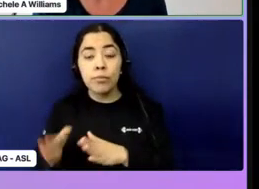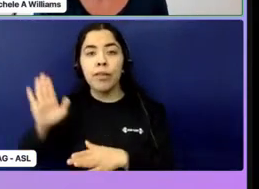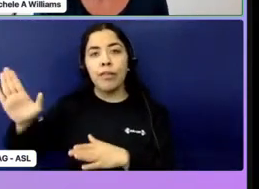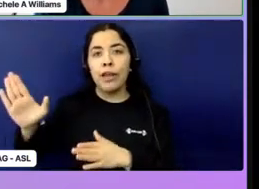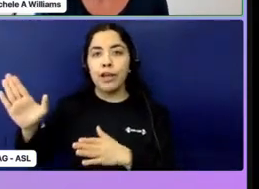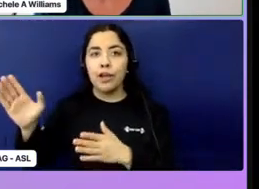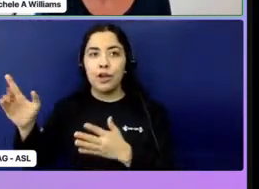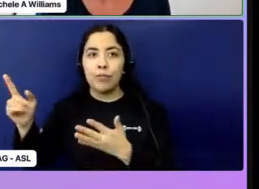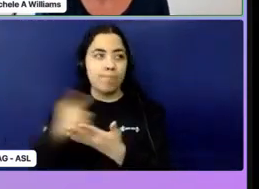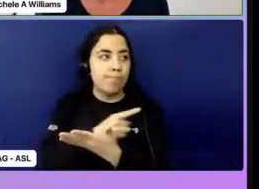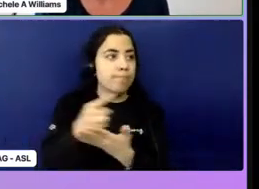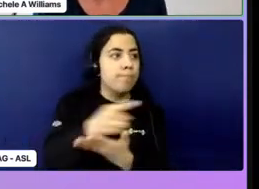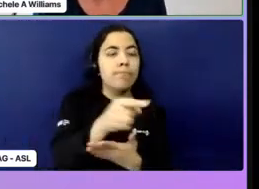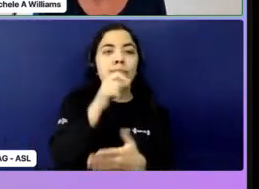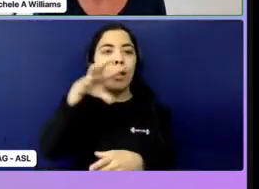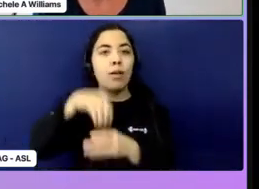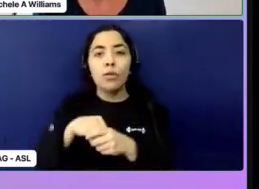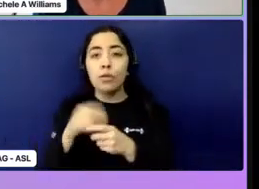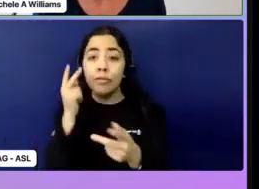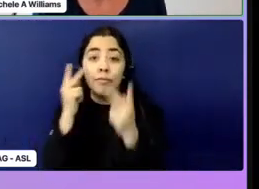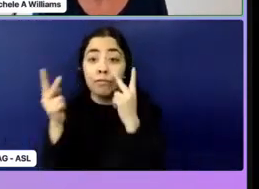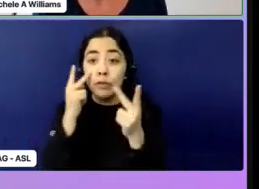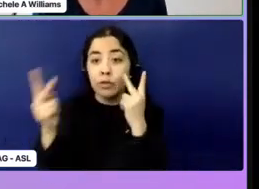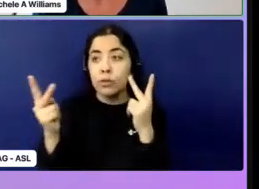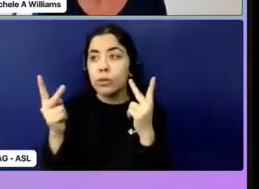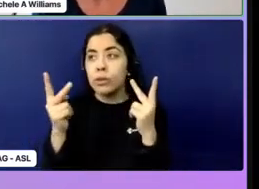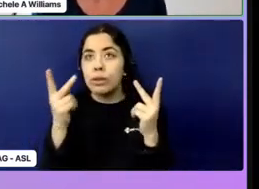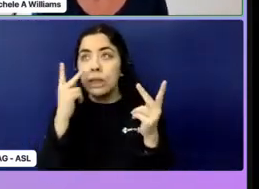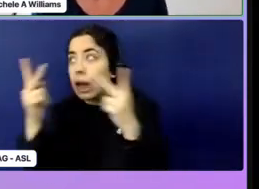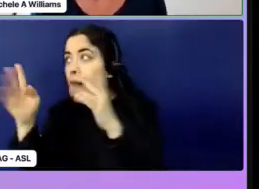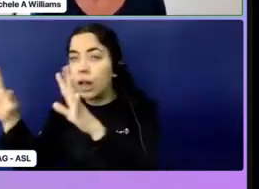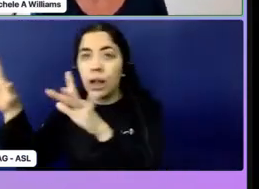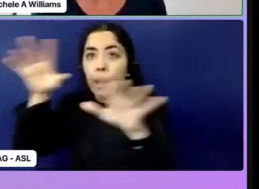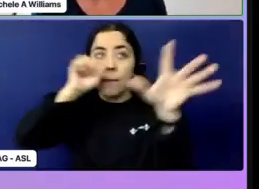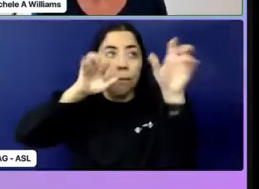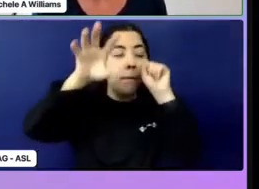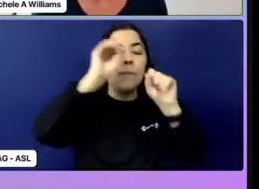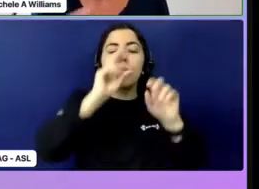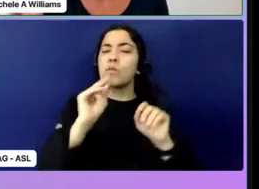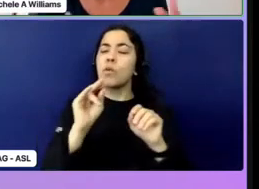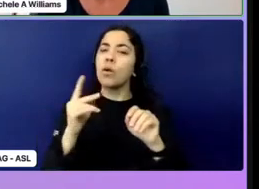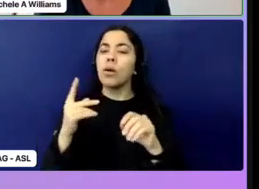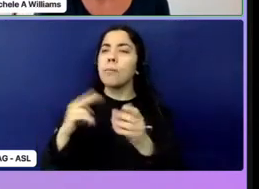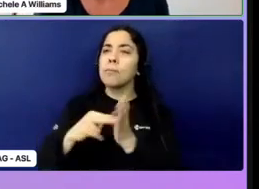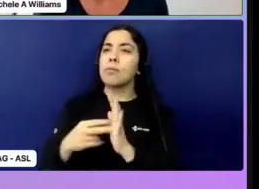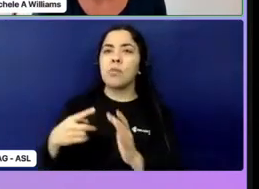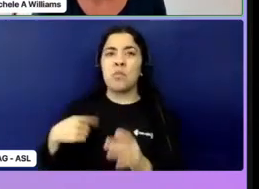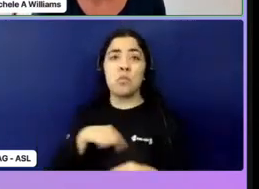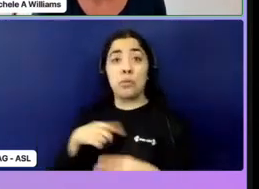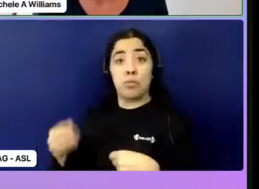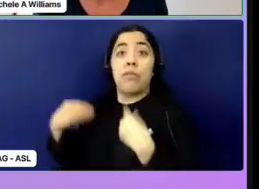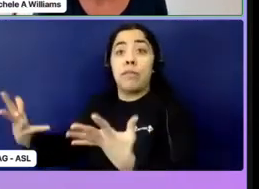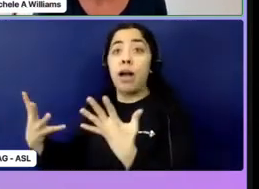fix it or them. So a blind person their navigation doesn't